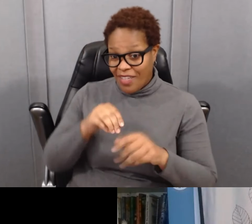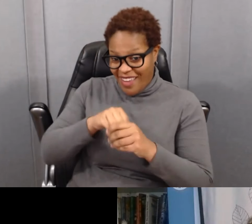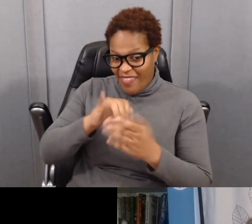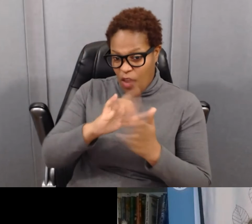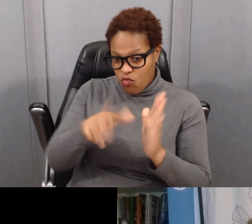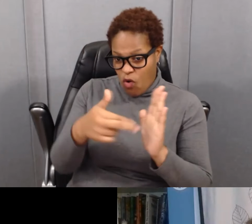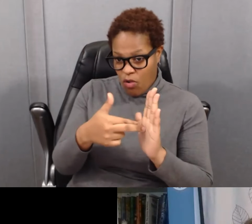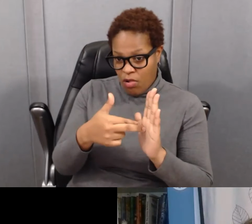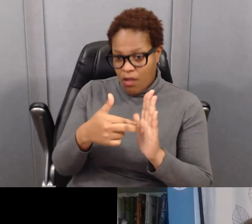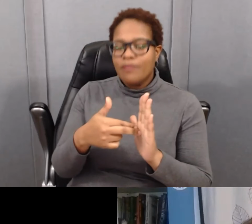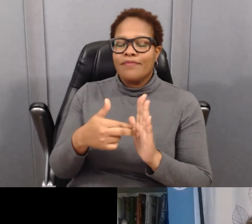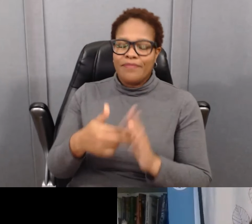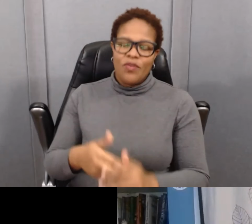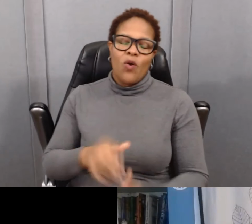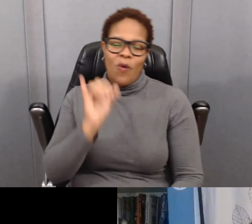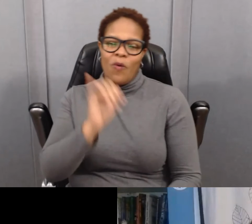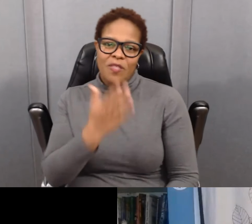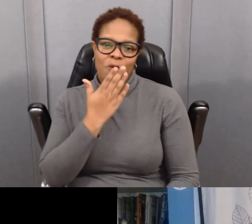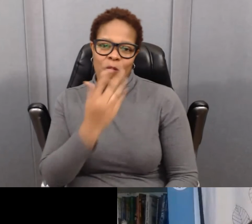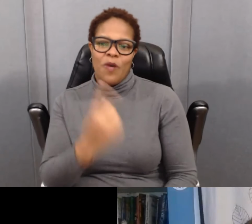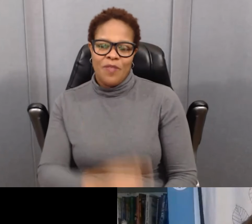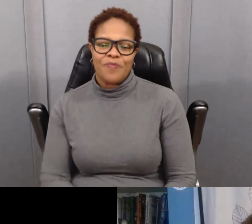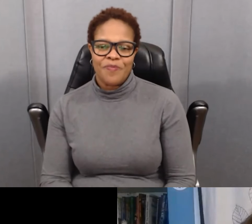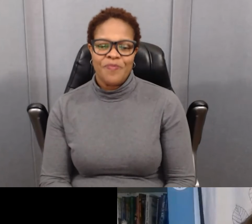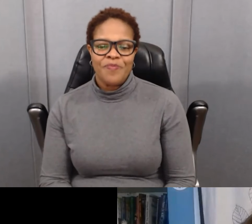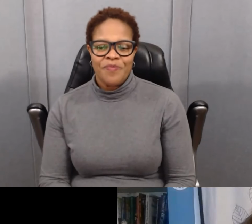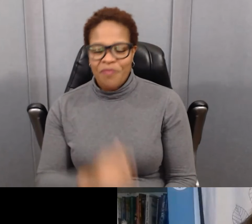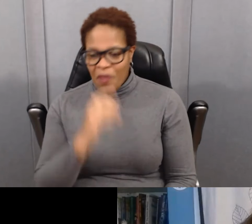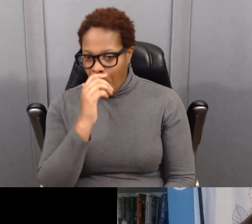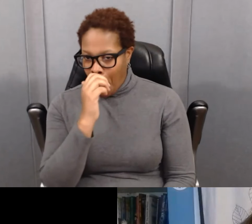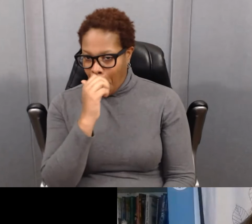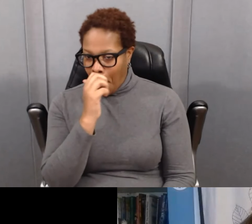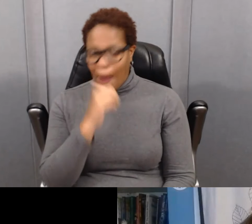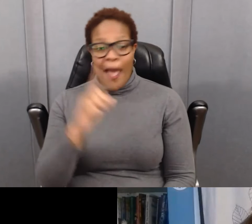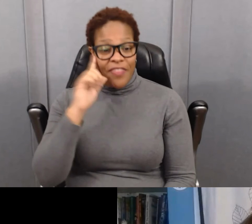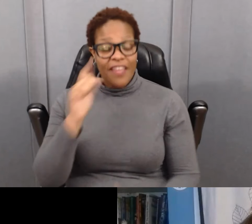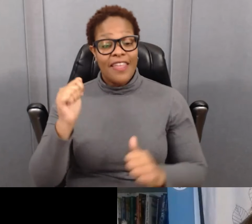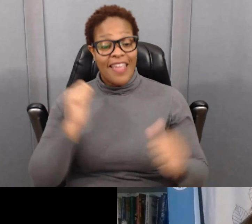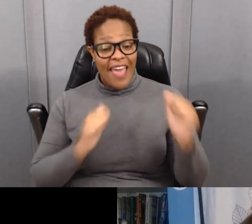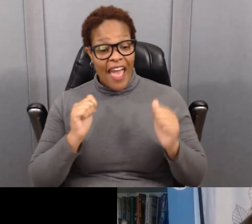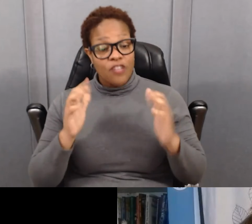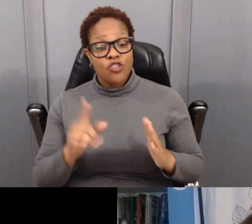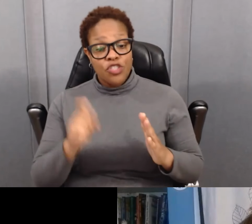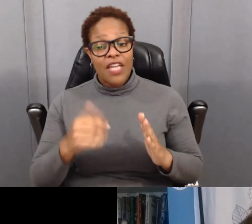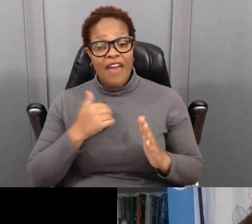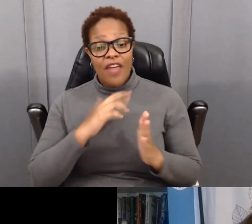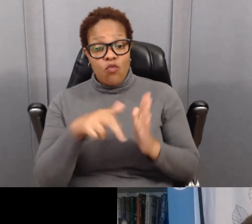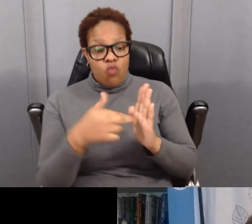and those are really interesting. I think the actors should play a role in that description.